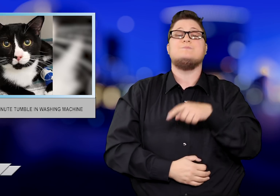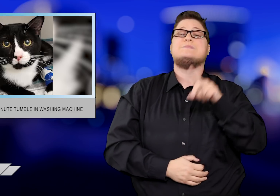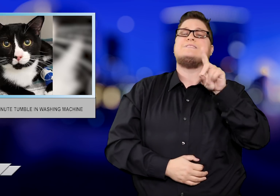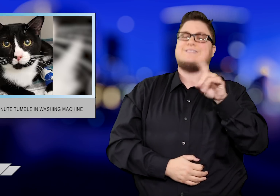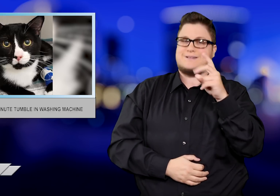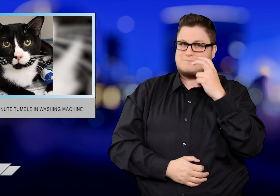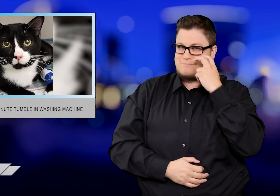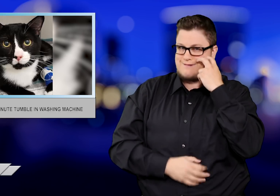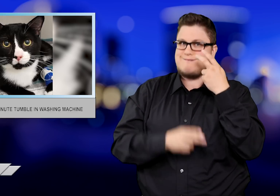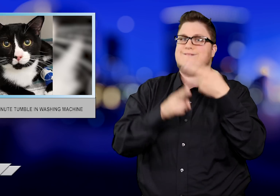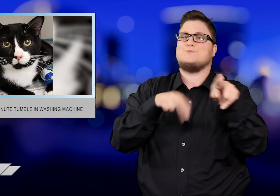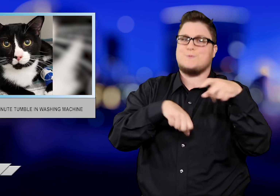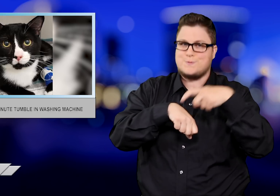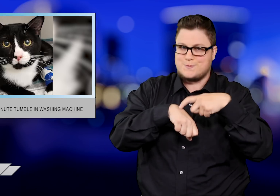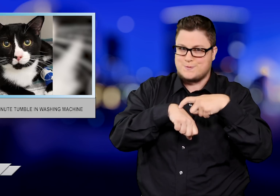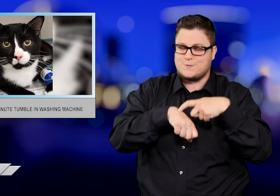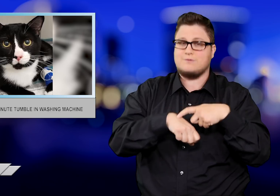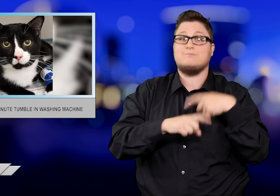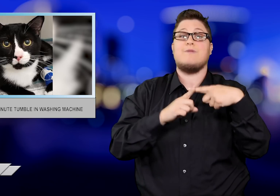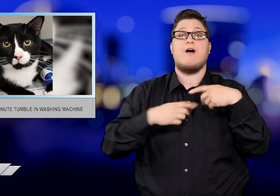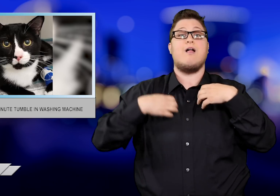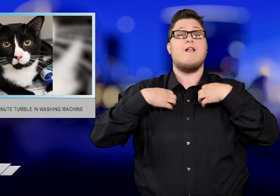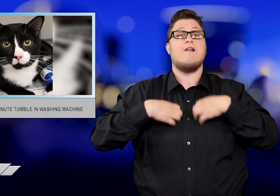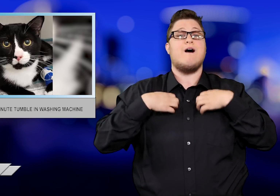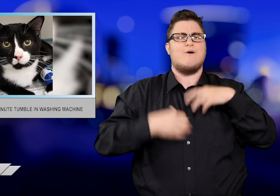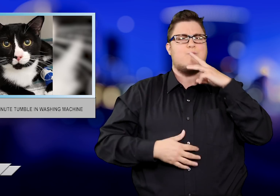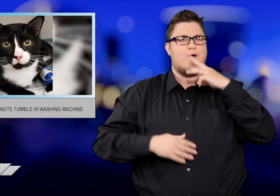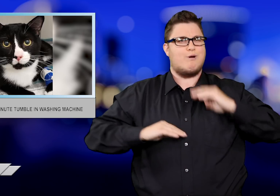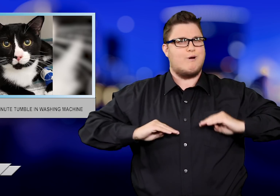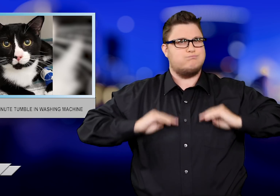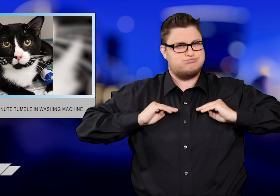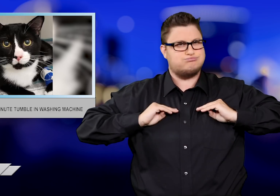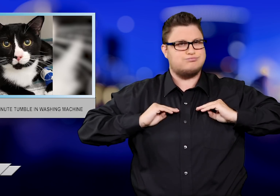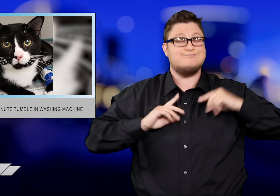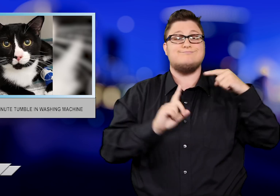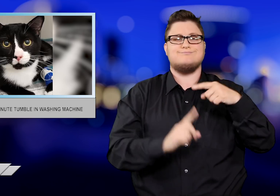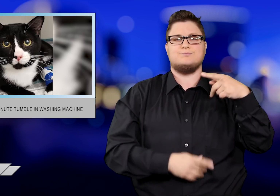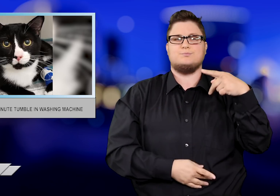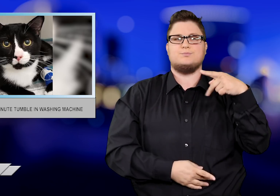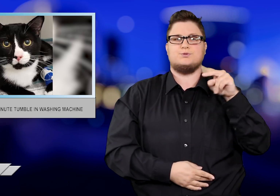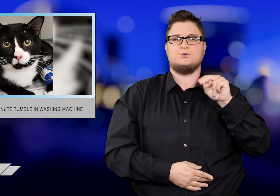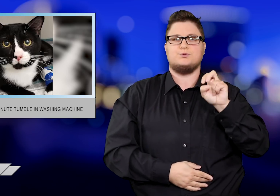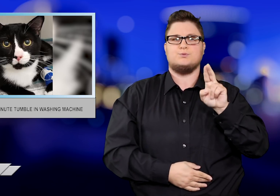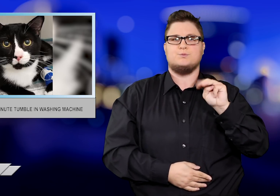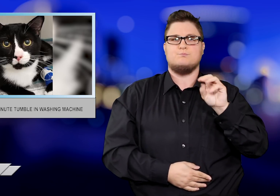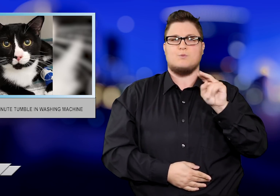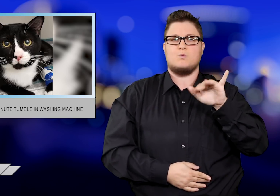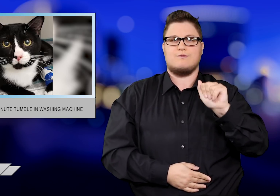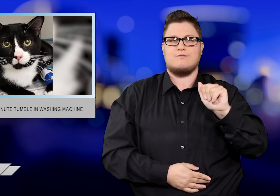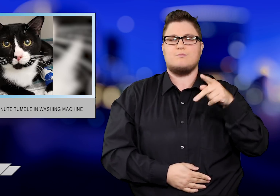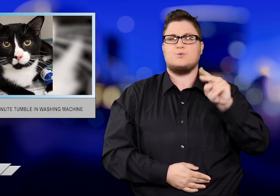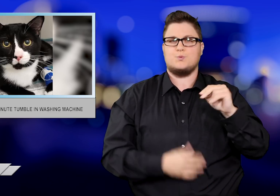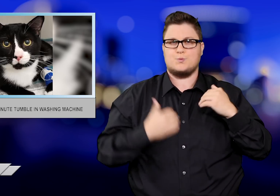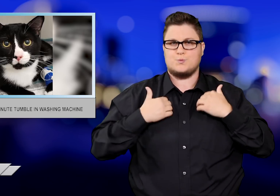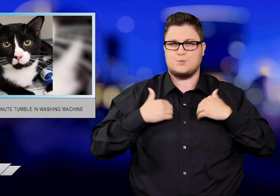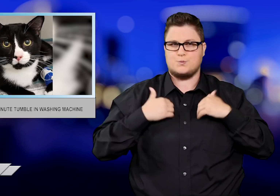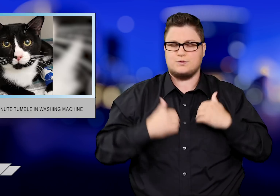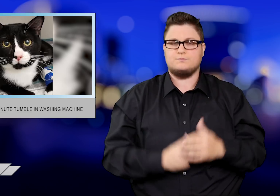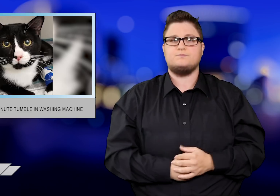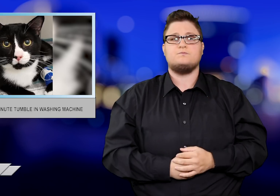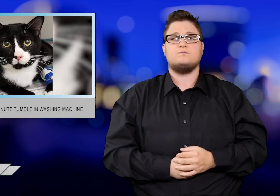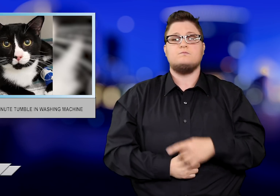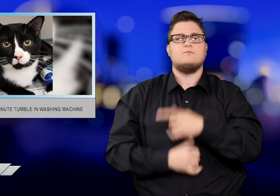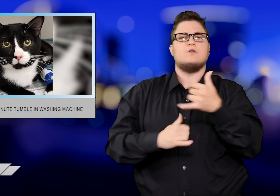He temporarily lost his vision and had pneumonia from all the water in his lungs.